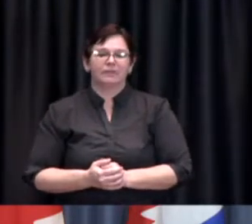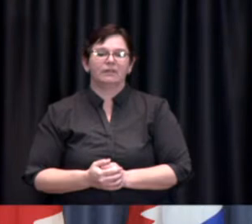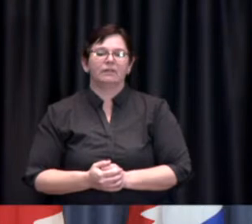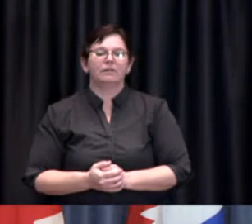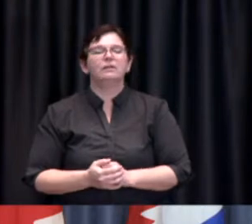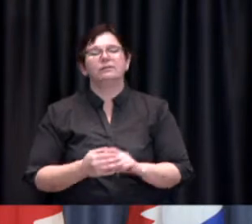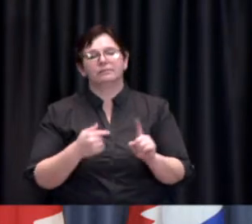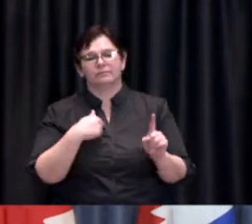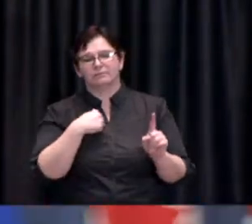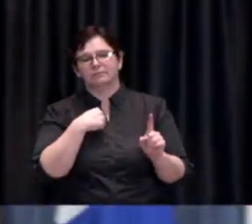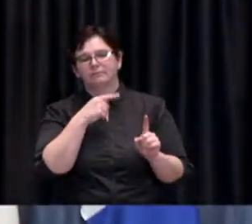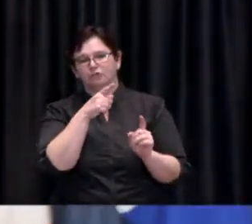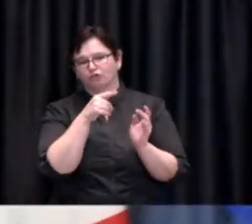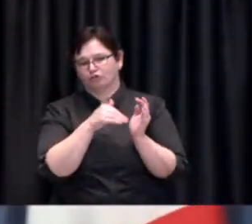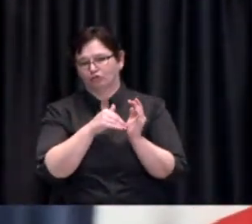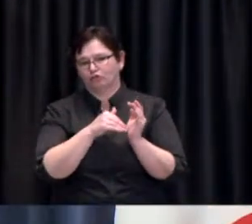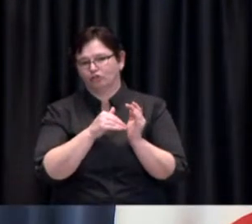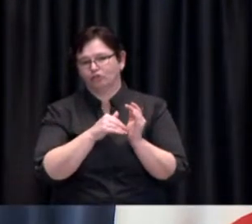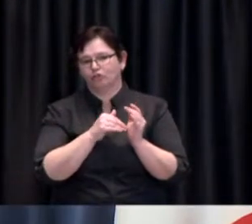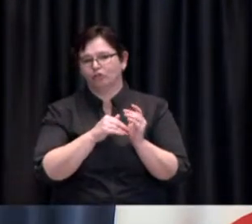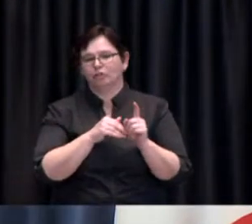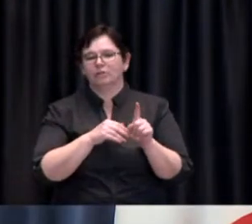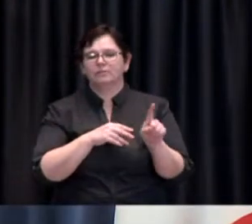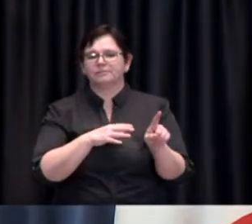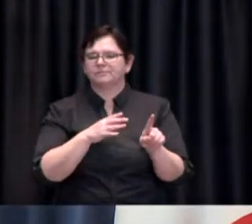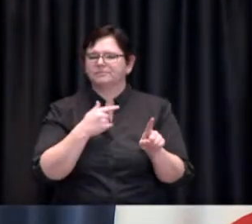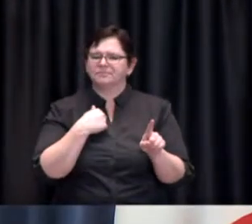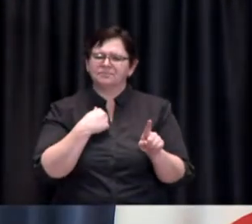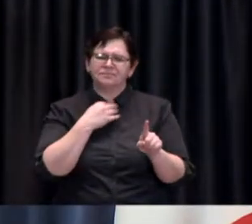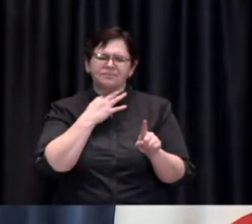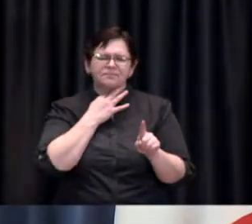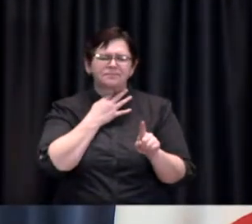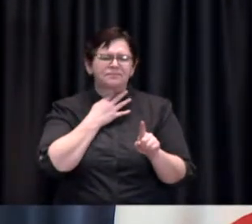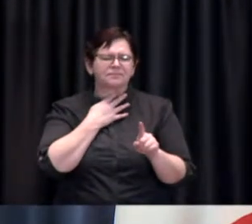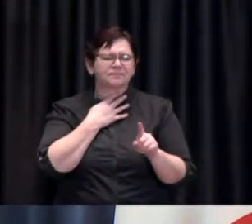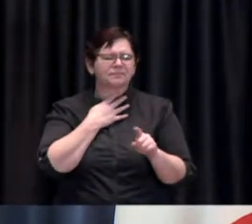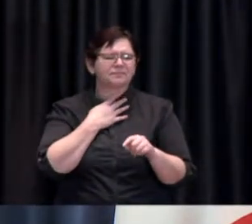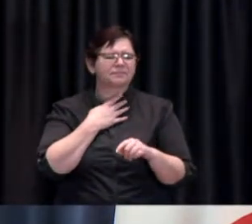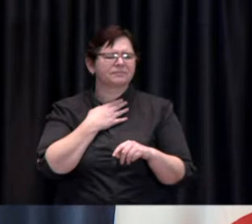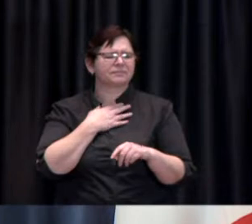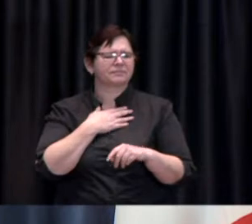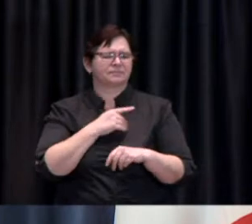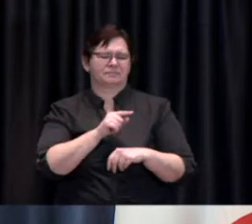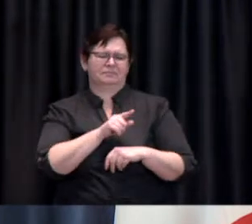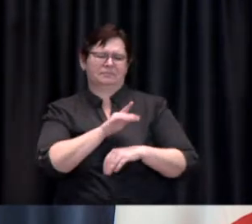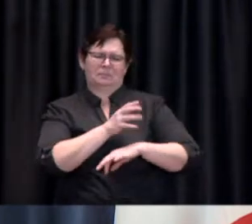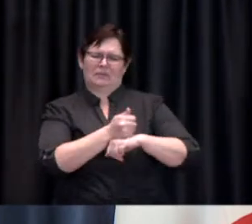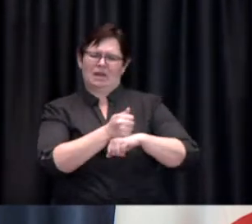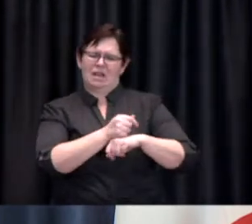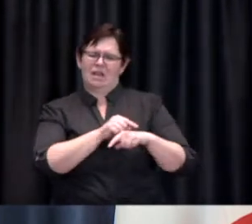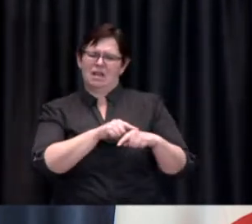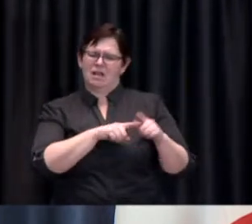Dr. de Villa I'm just wondering if based on the first I guess seven or eight weeks of the program where public health